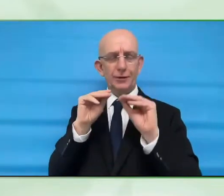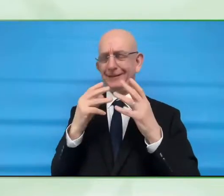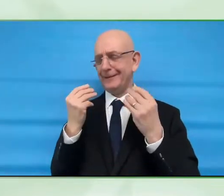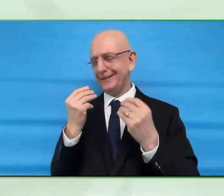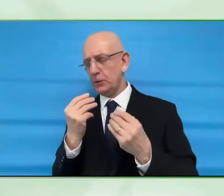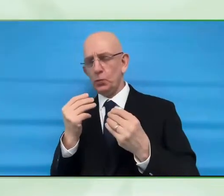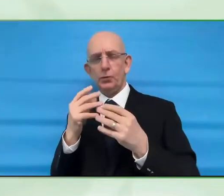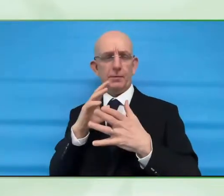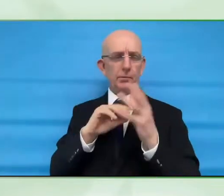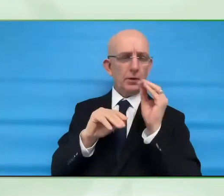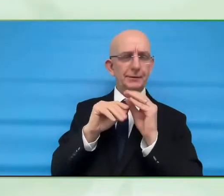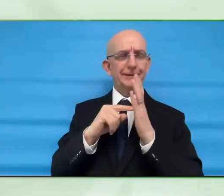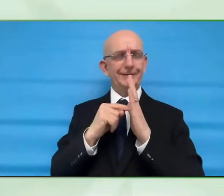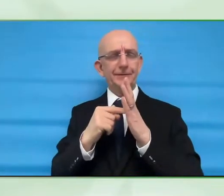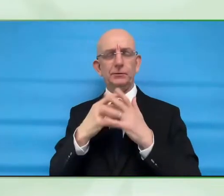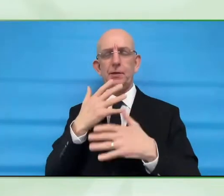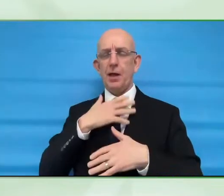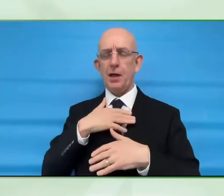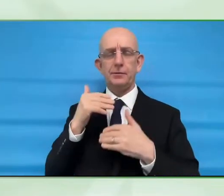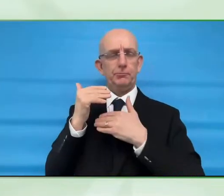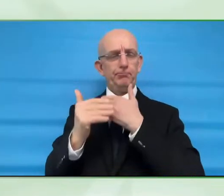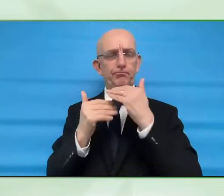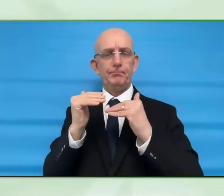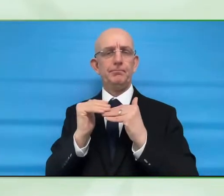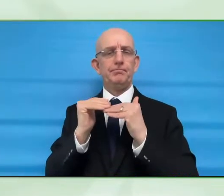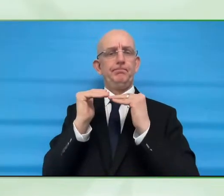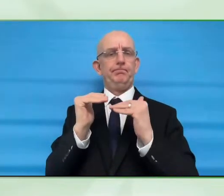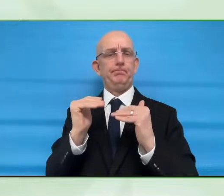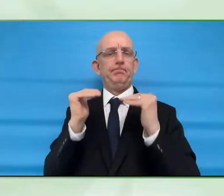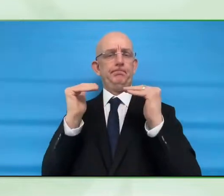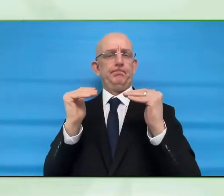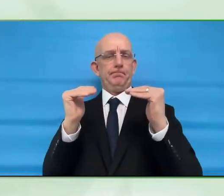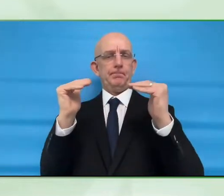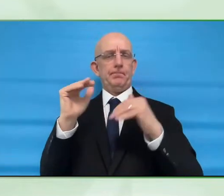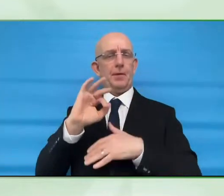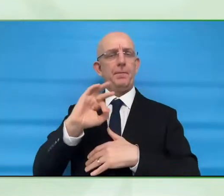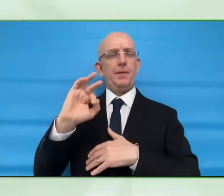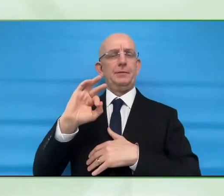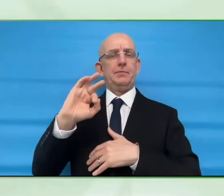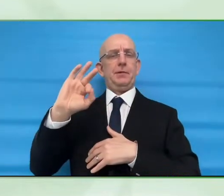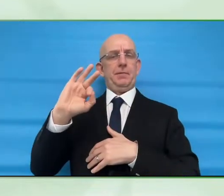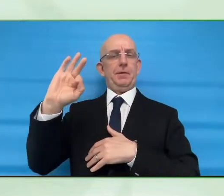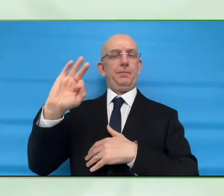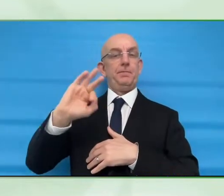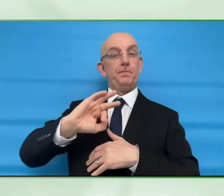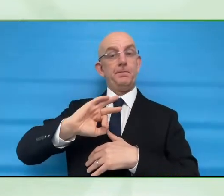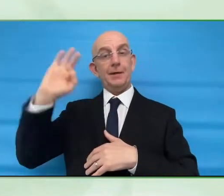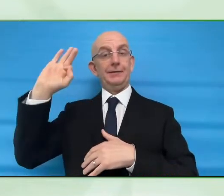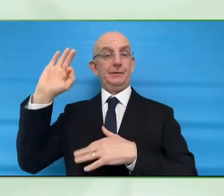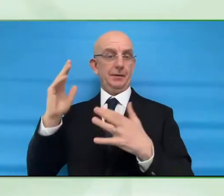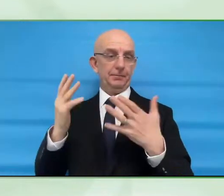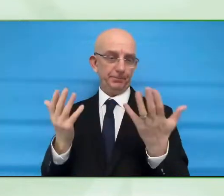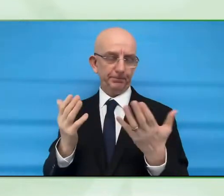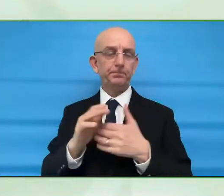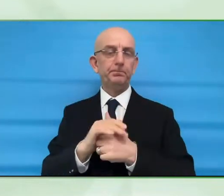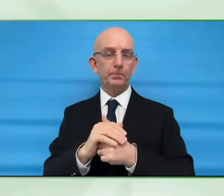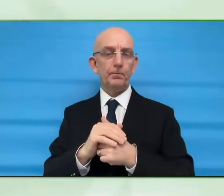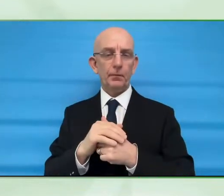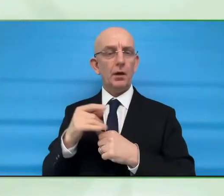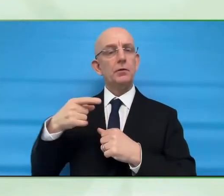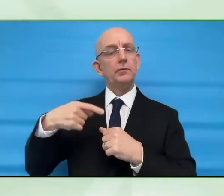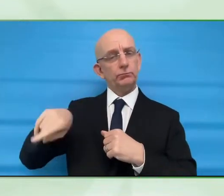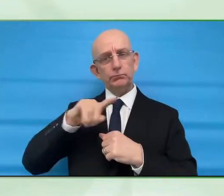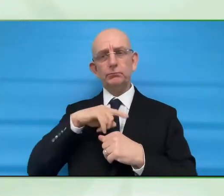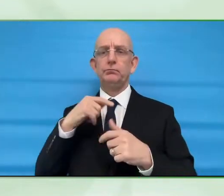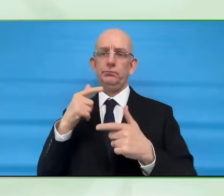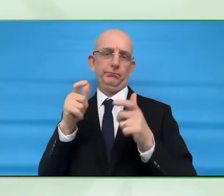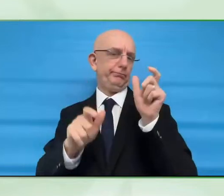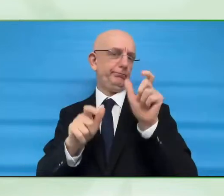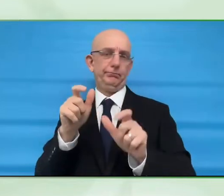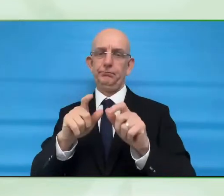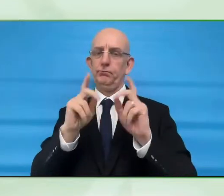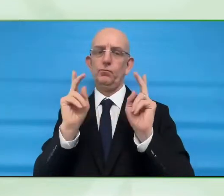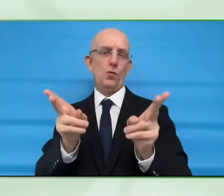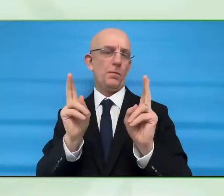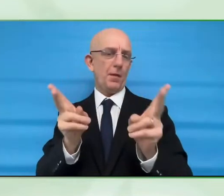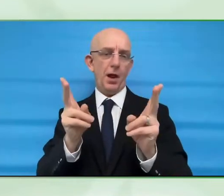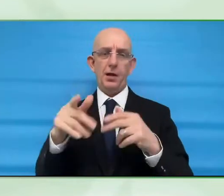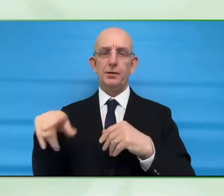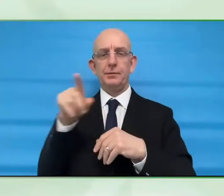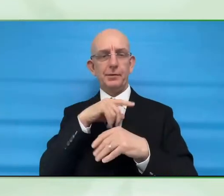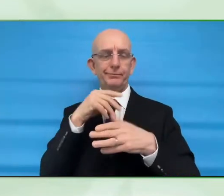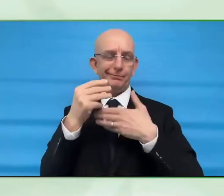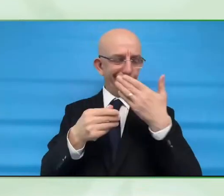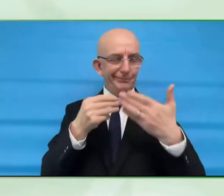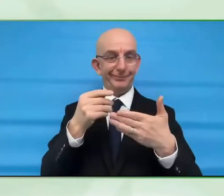All schools and communities.